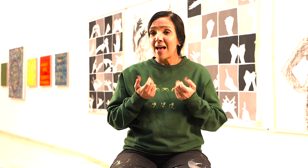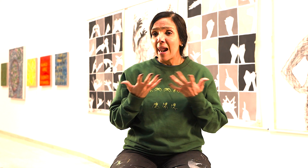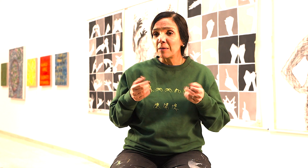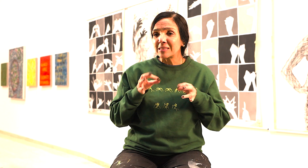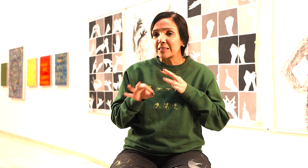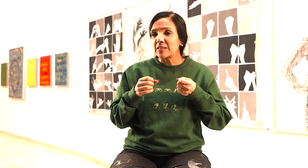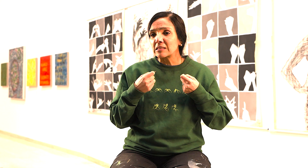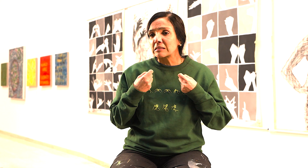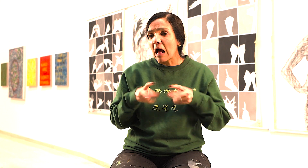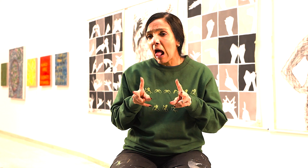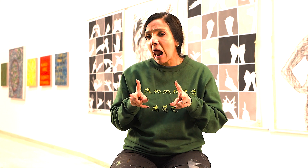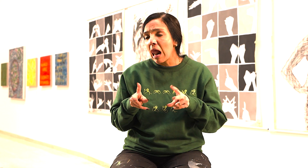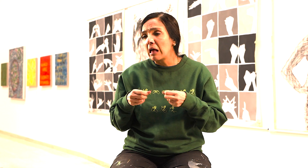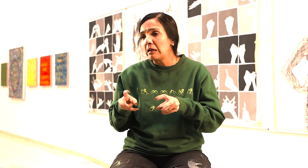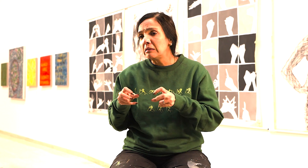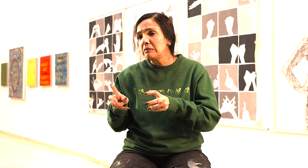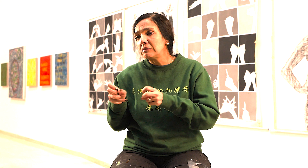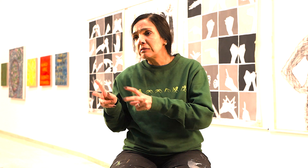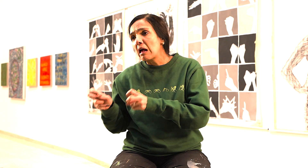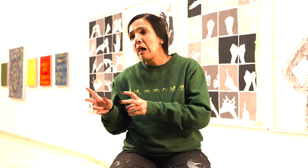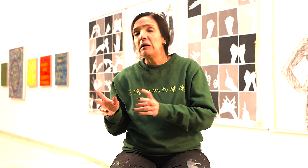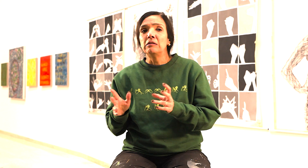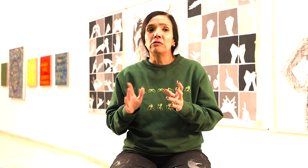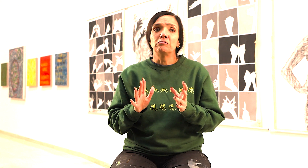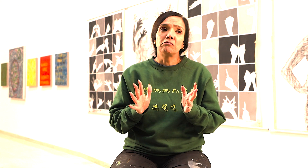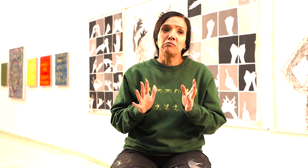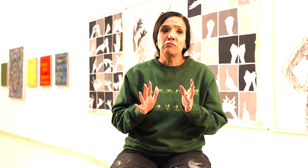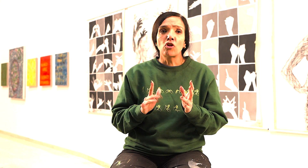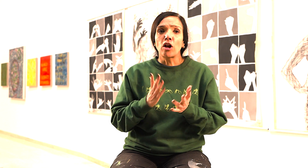I don't have a specific style motif.